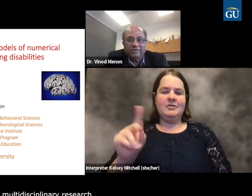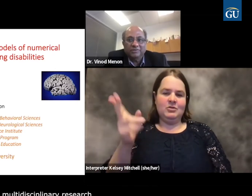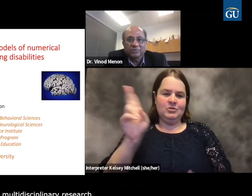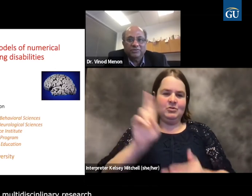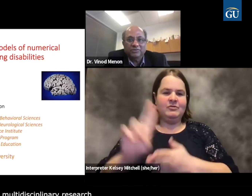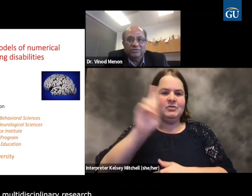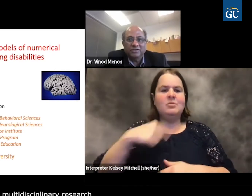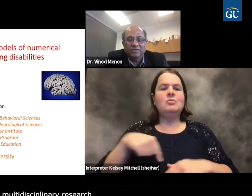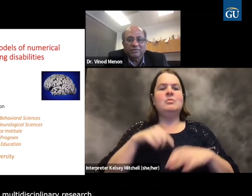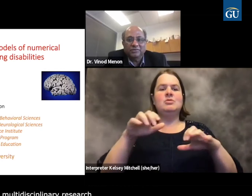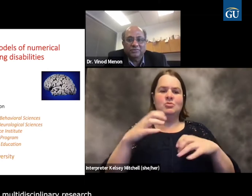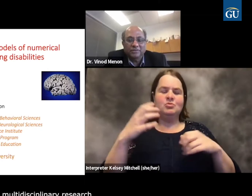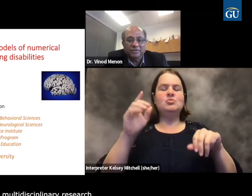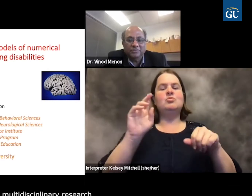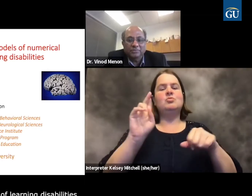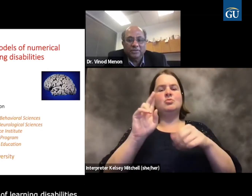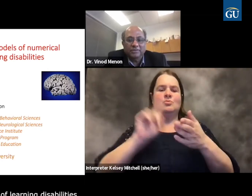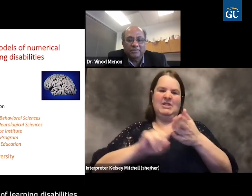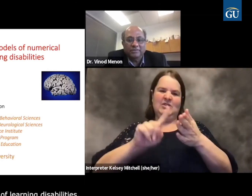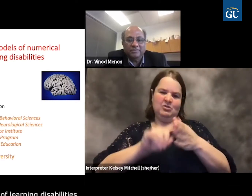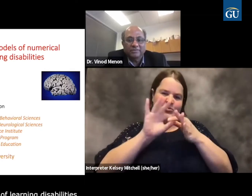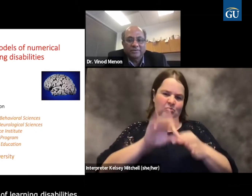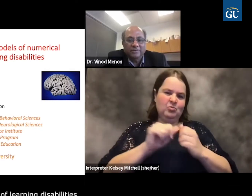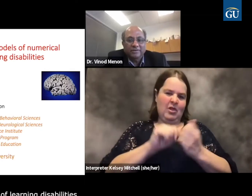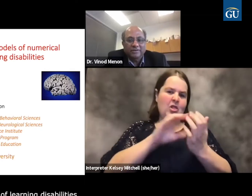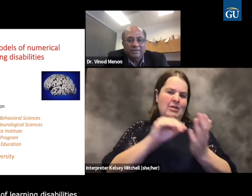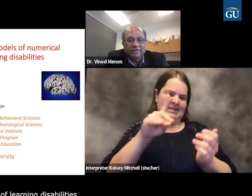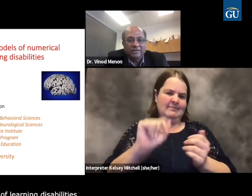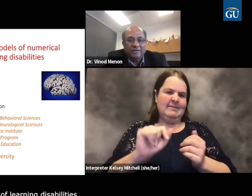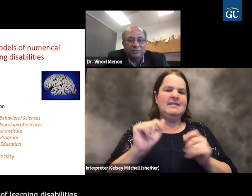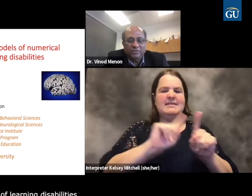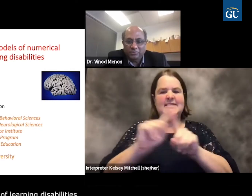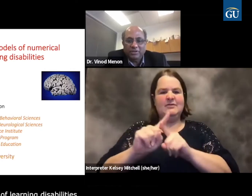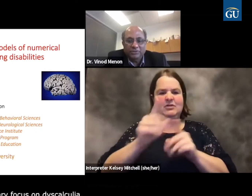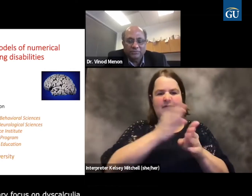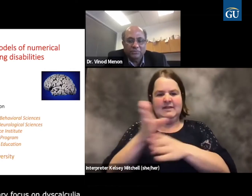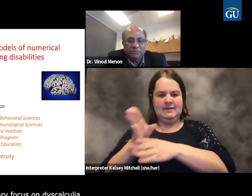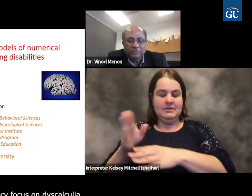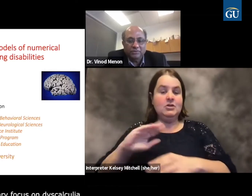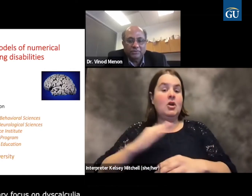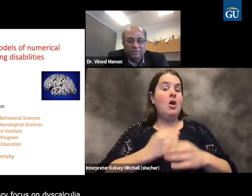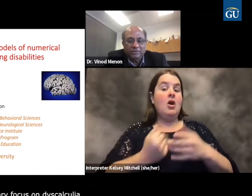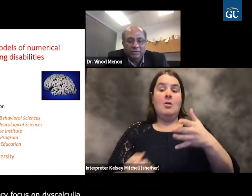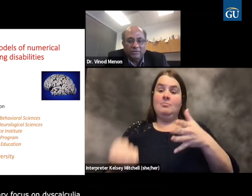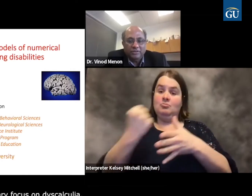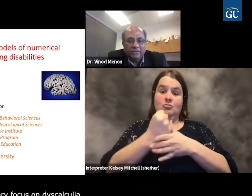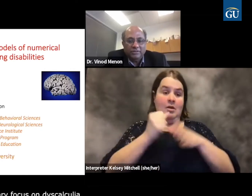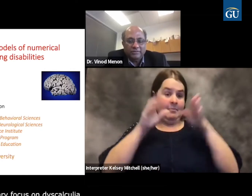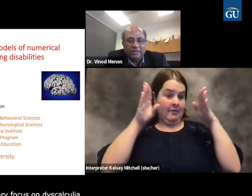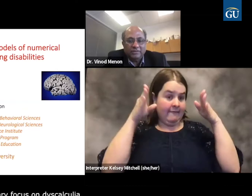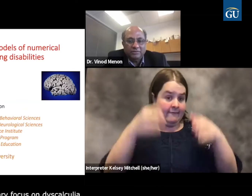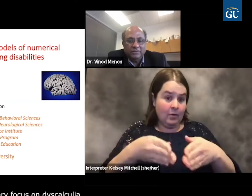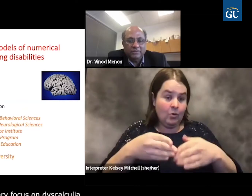multi-disciplinary research in the area of learning disabilities